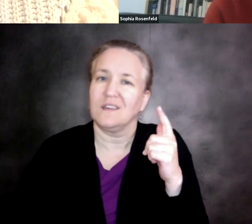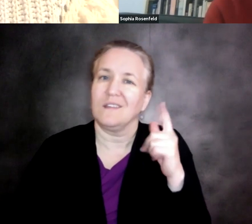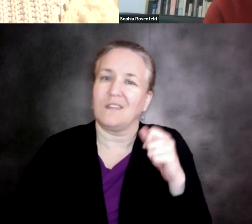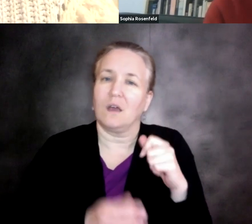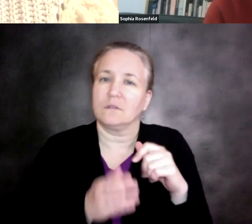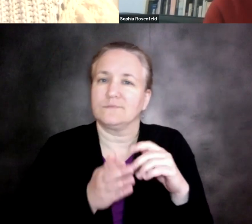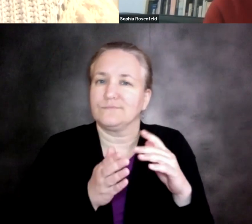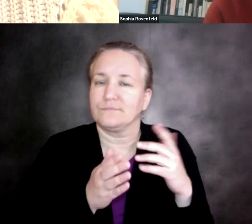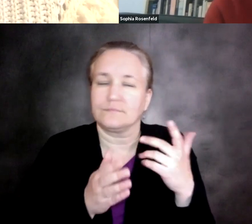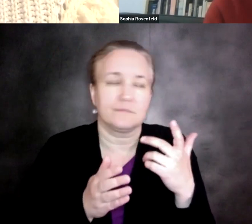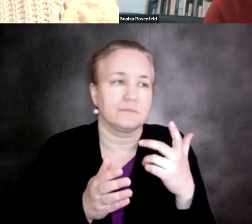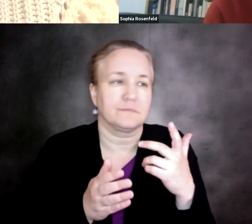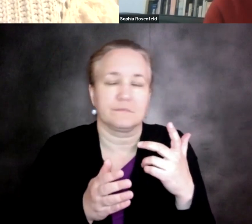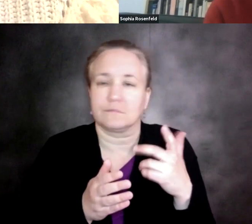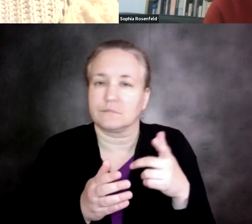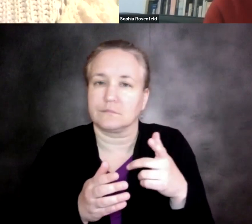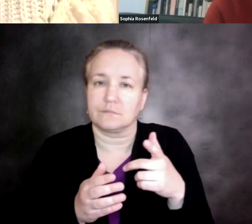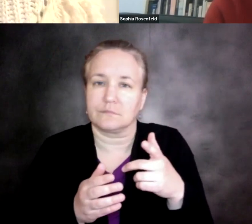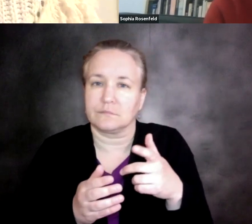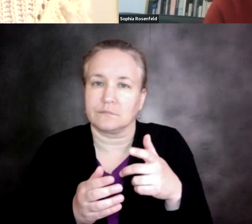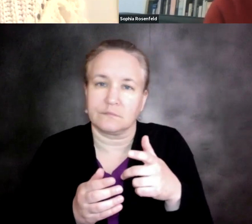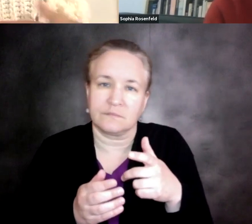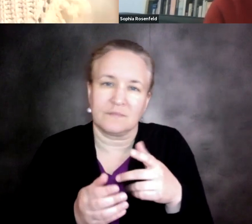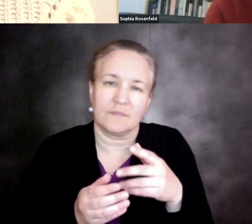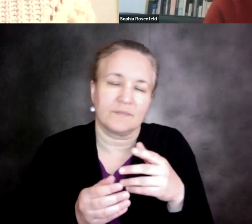that exists in Nigeria and that produces